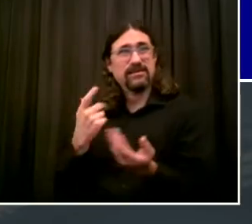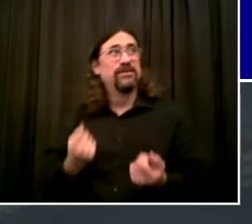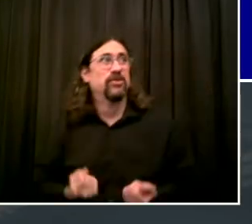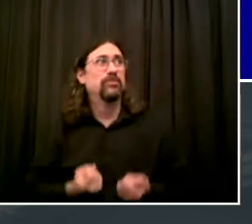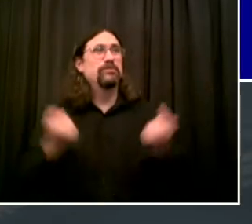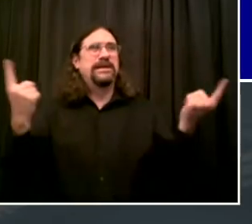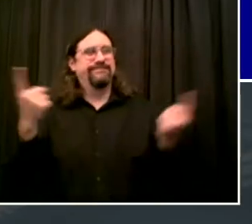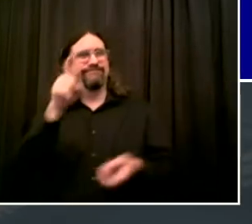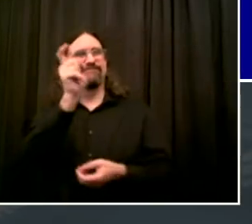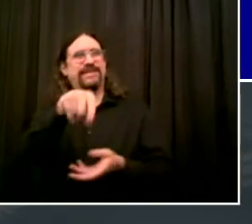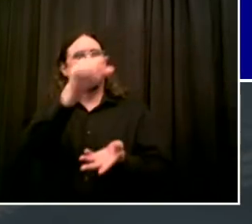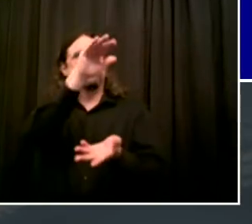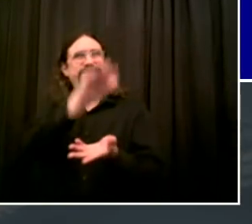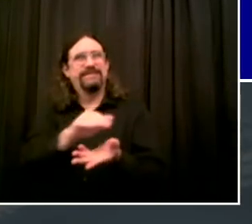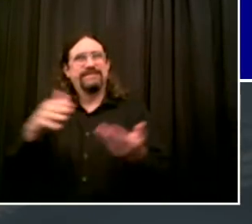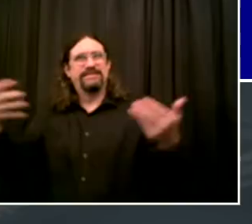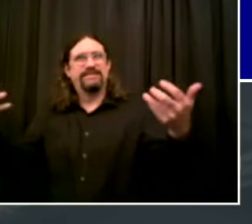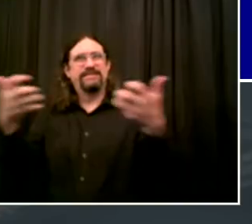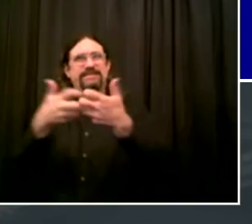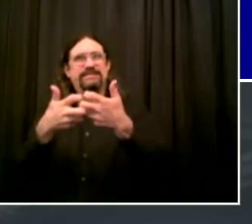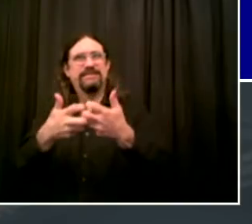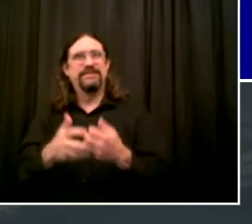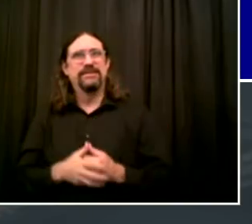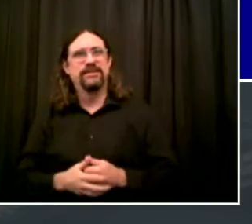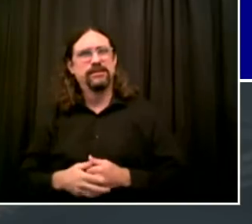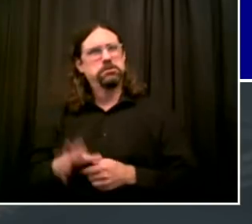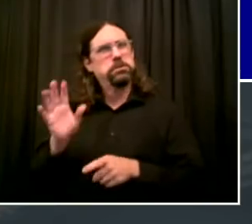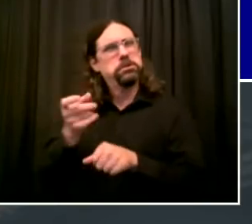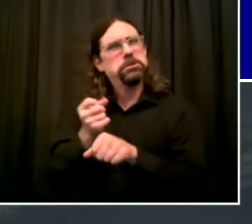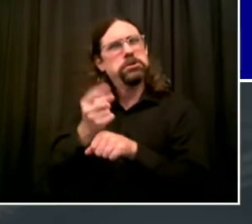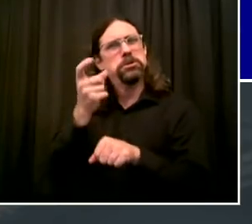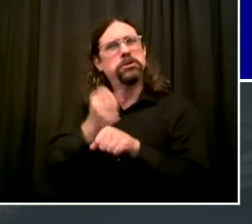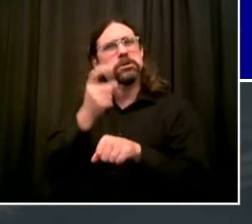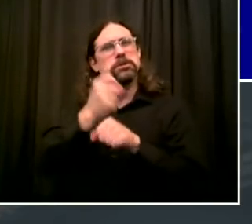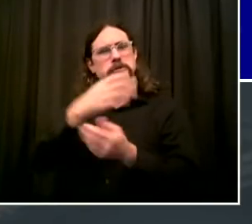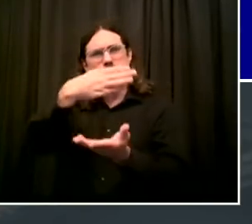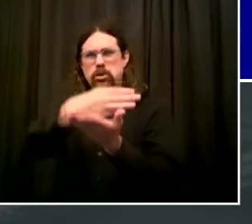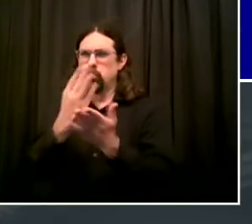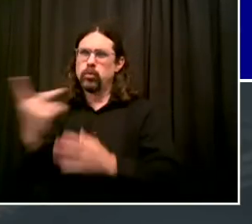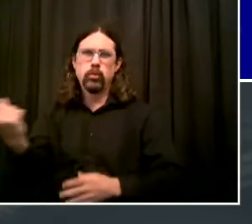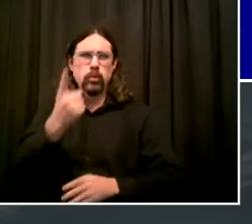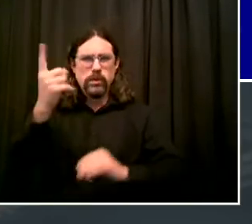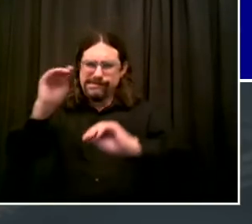DIFFERENT THING. dDH